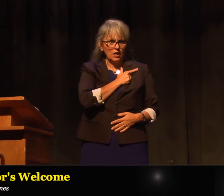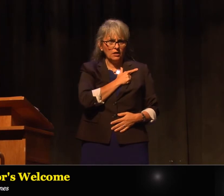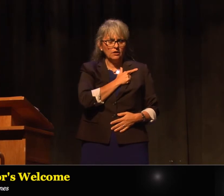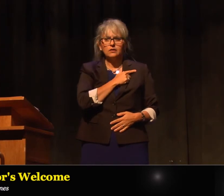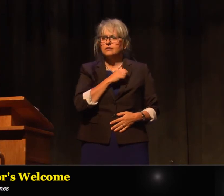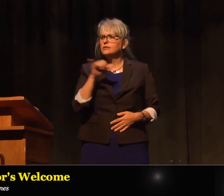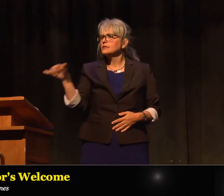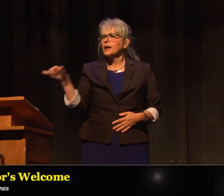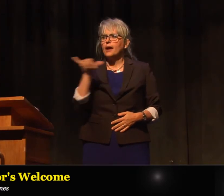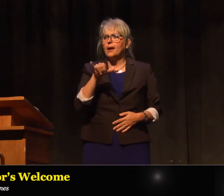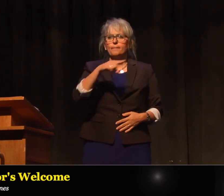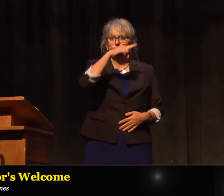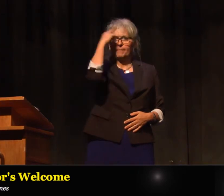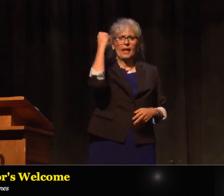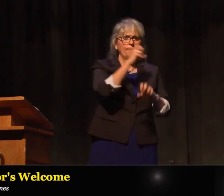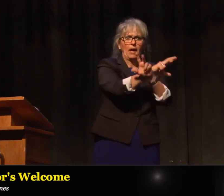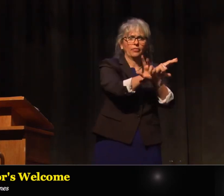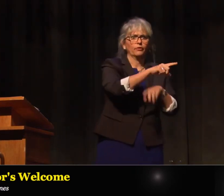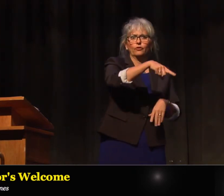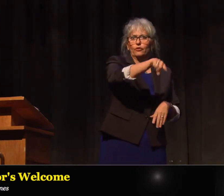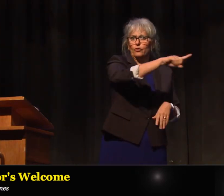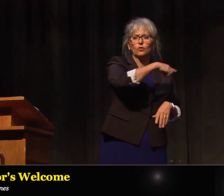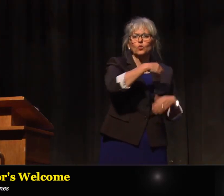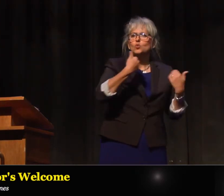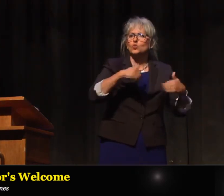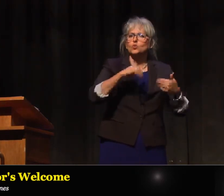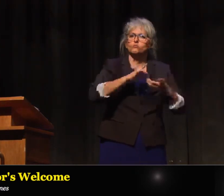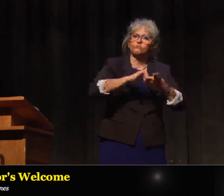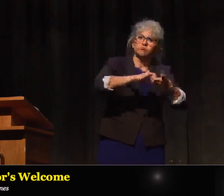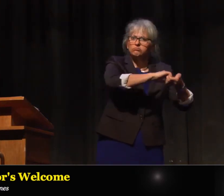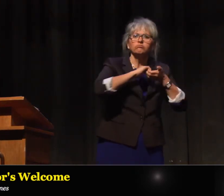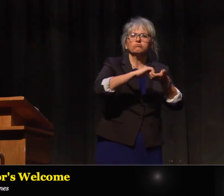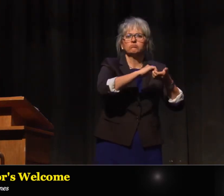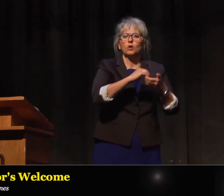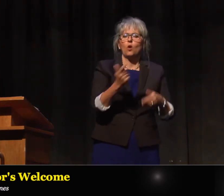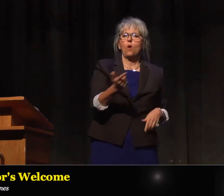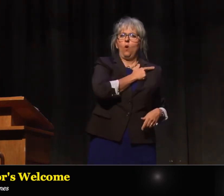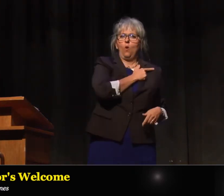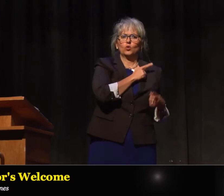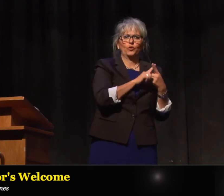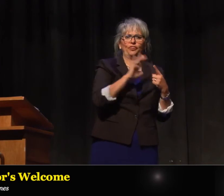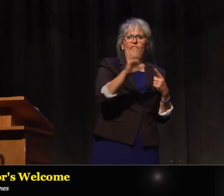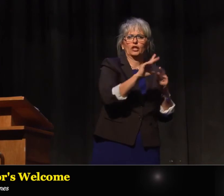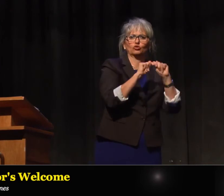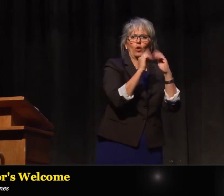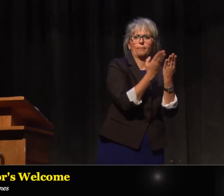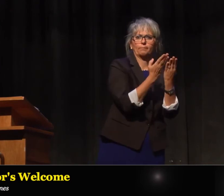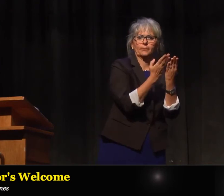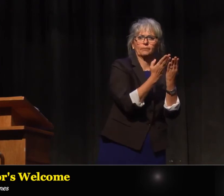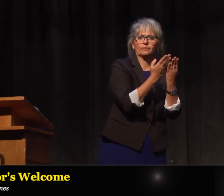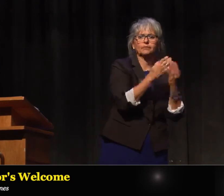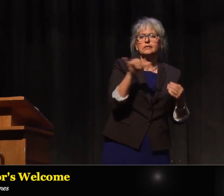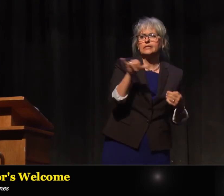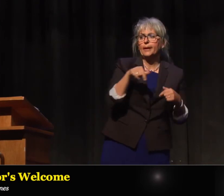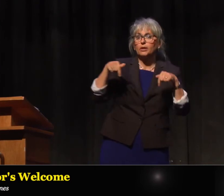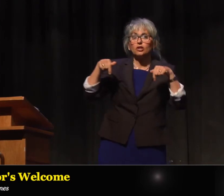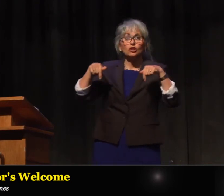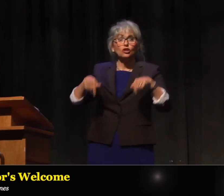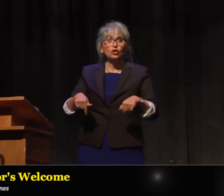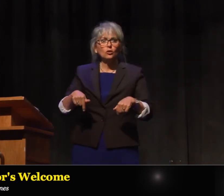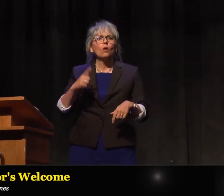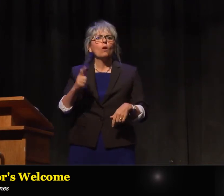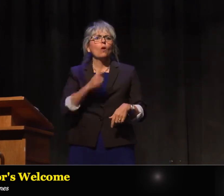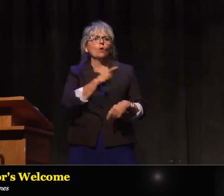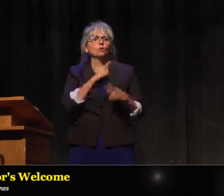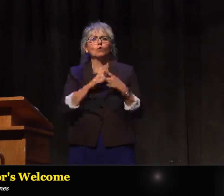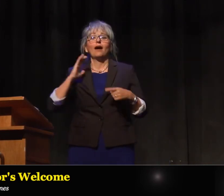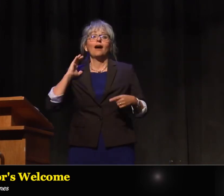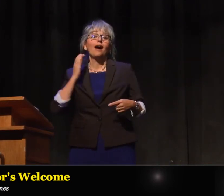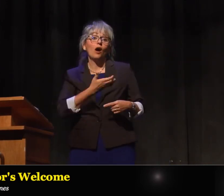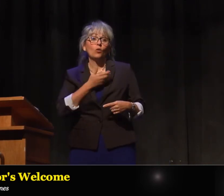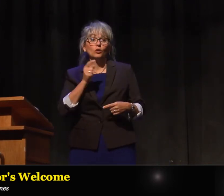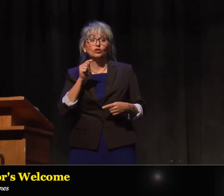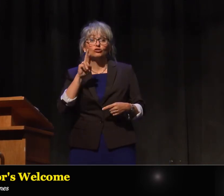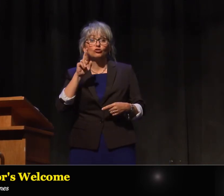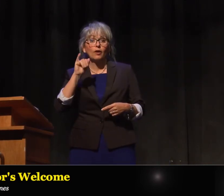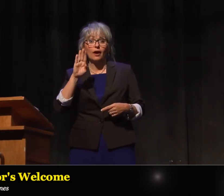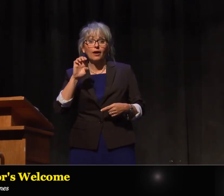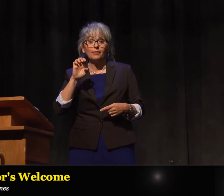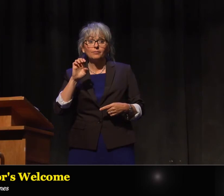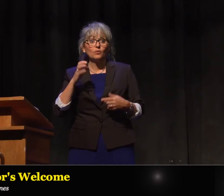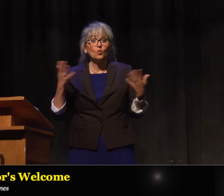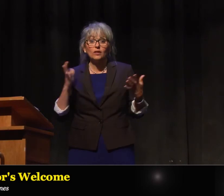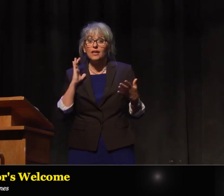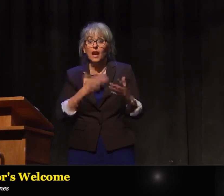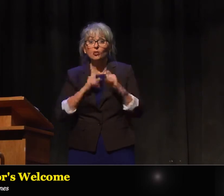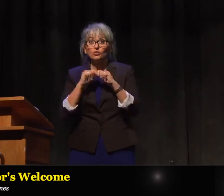Loyalty like Black Panther, they were so loyal to their tribe, same as here, loyal to our tribe.